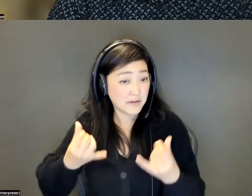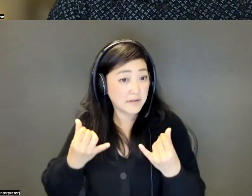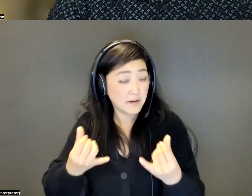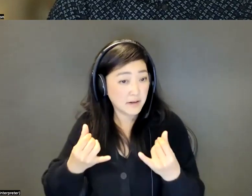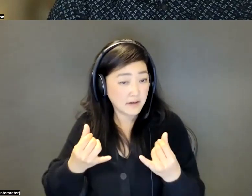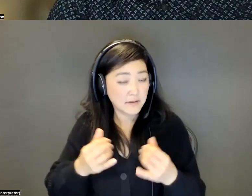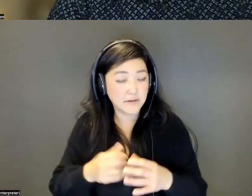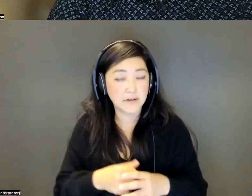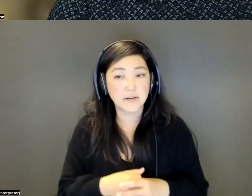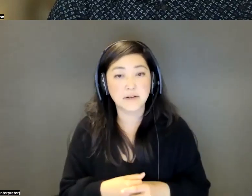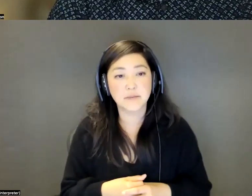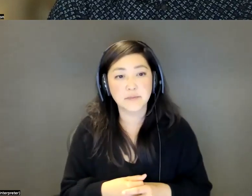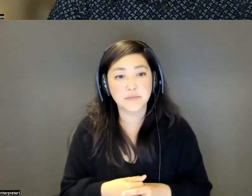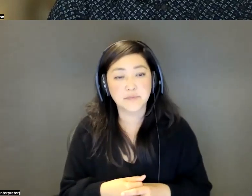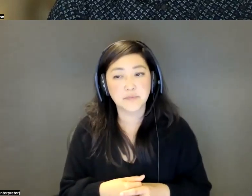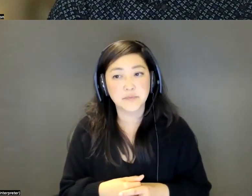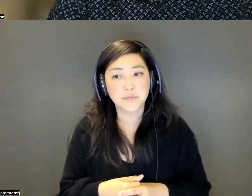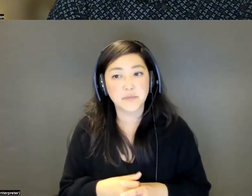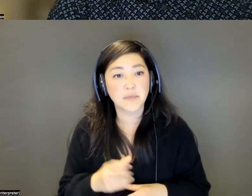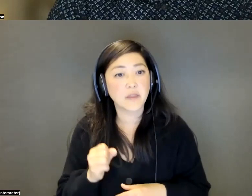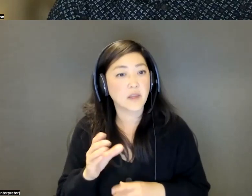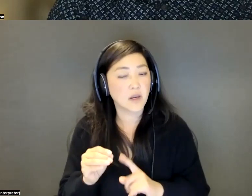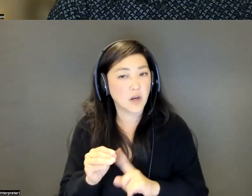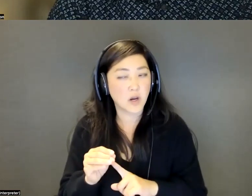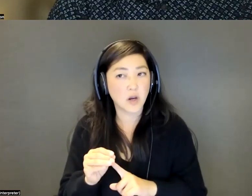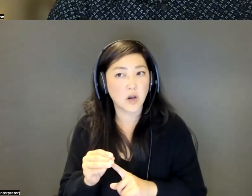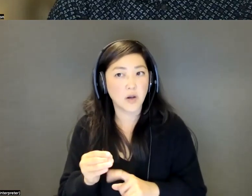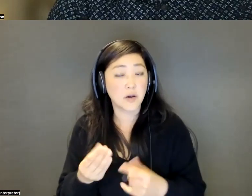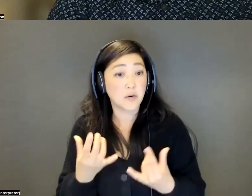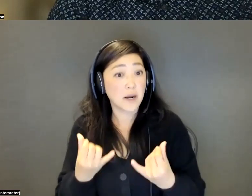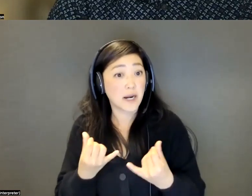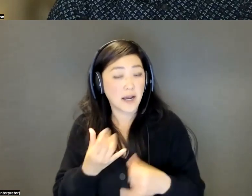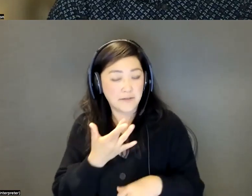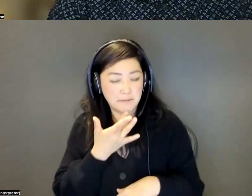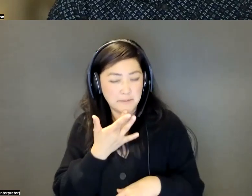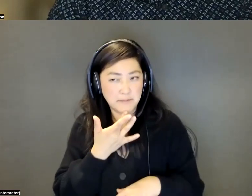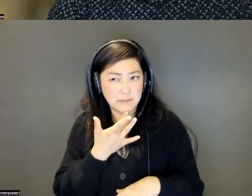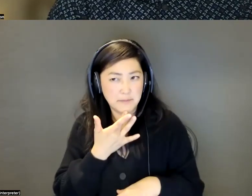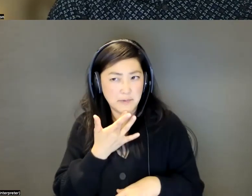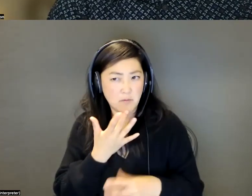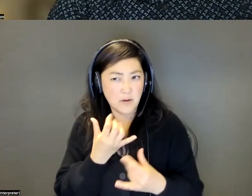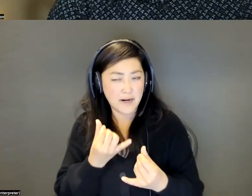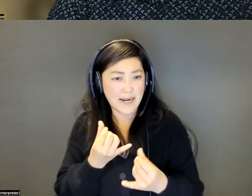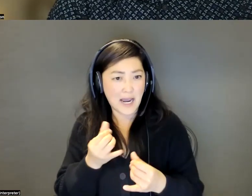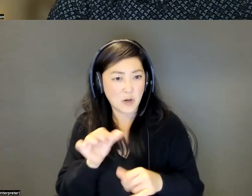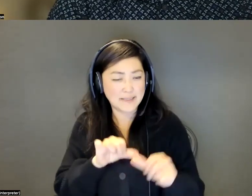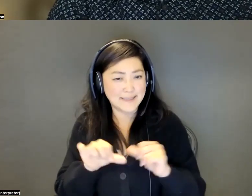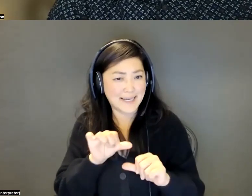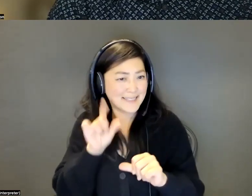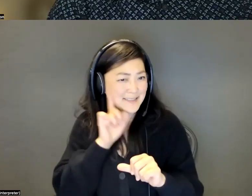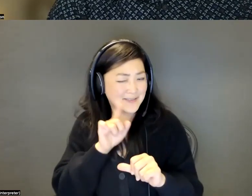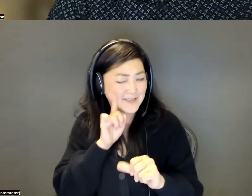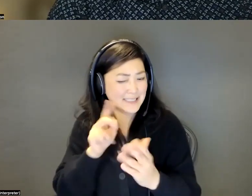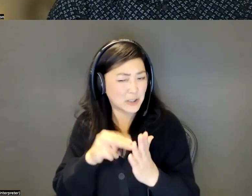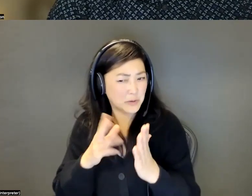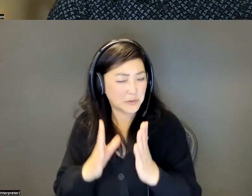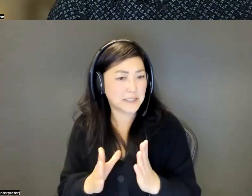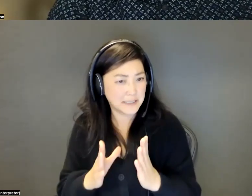particularly favoured by science fiction readers for some reason. Often in a series, they wanna